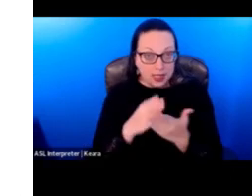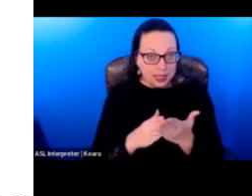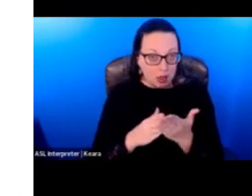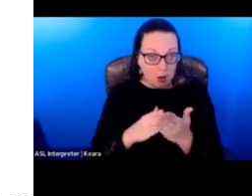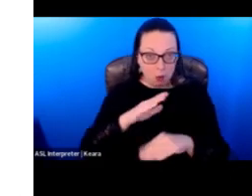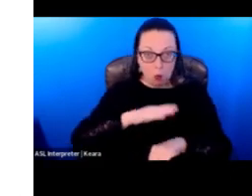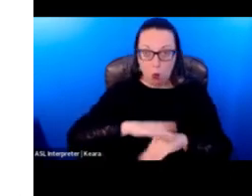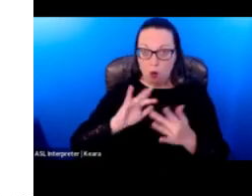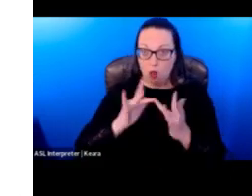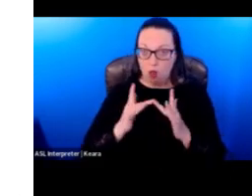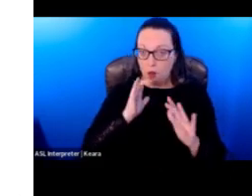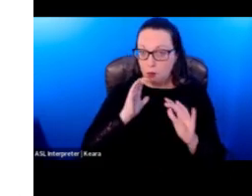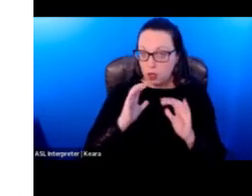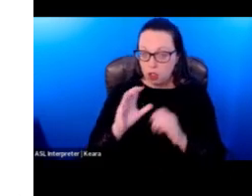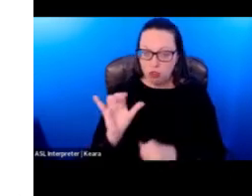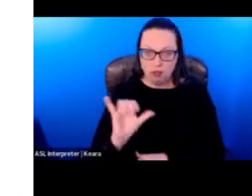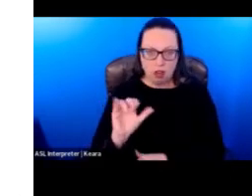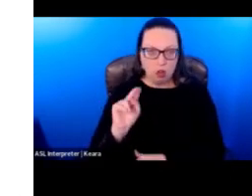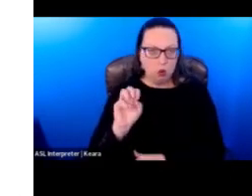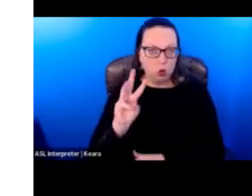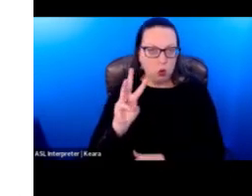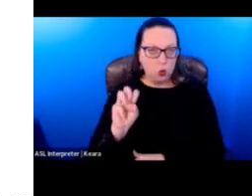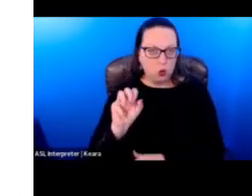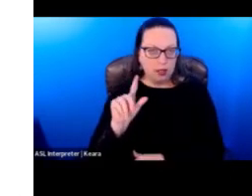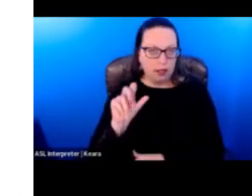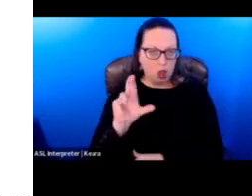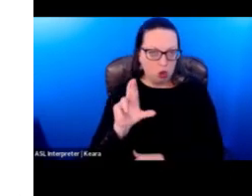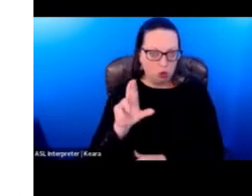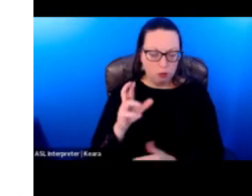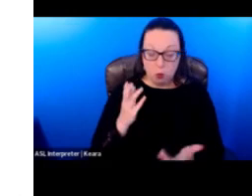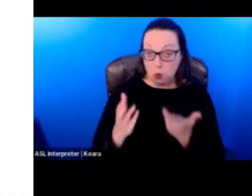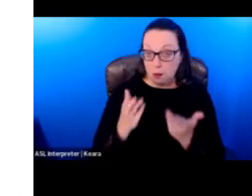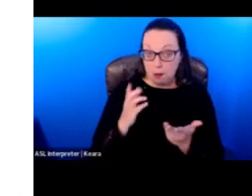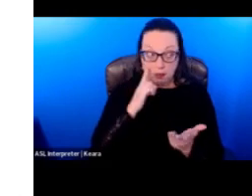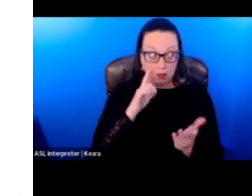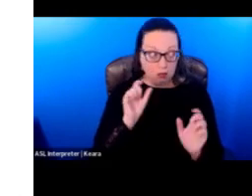communication, such as newsletters, or they can be printed out and hand it to an